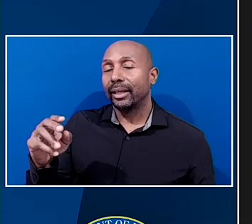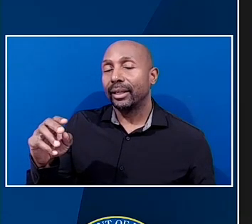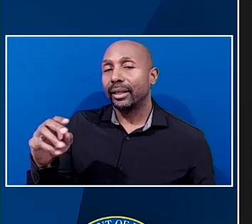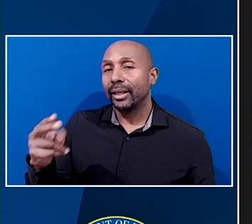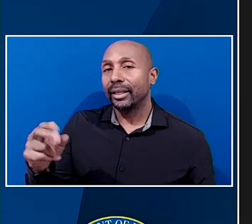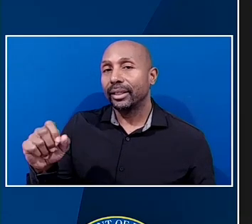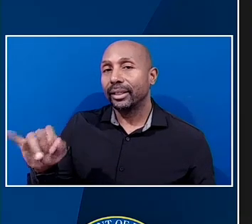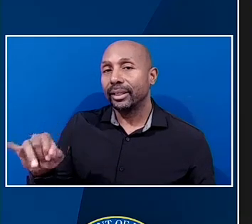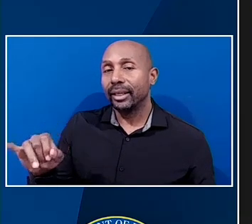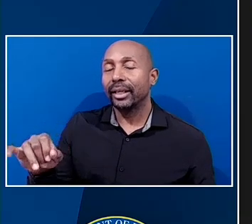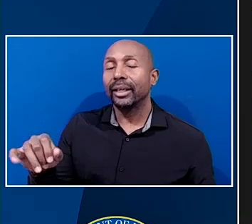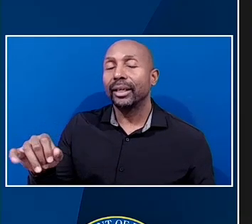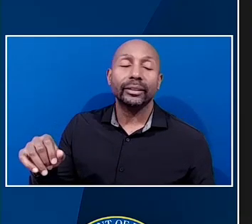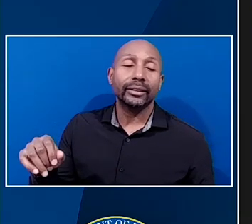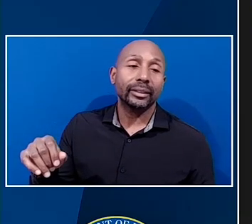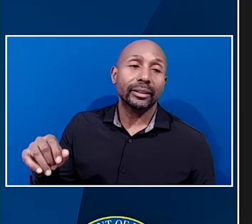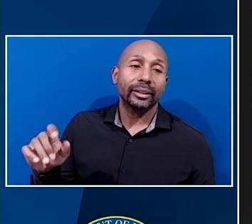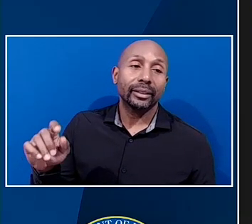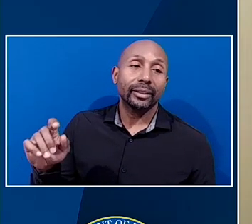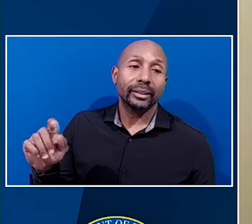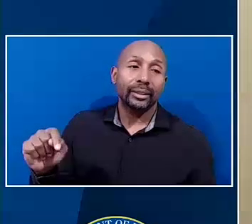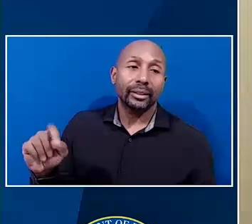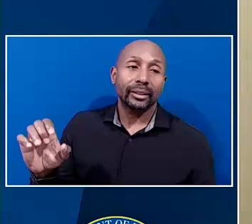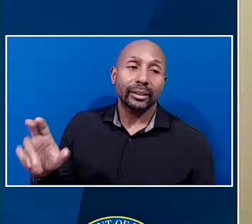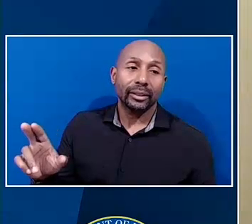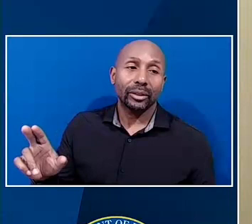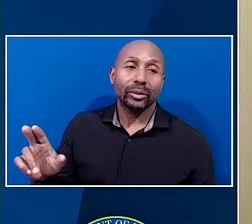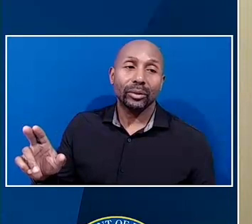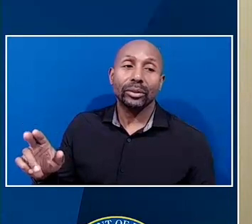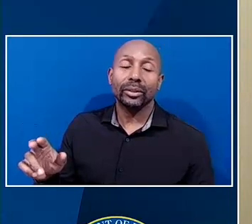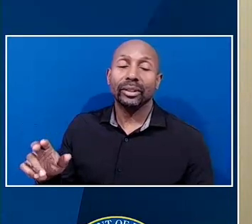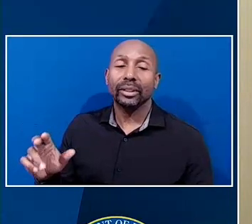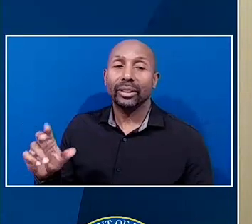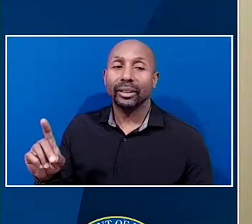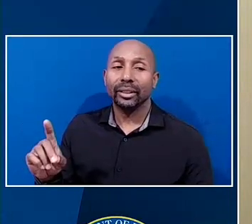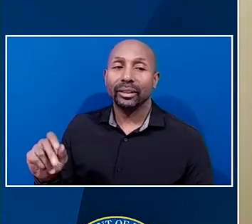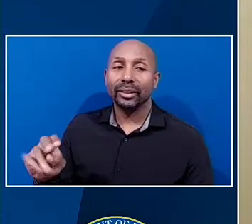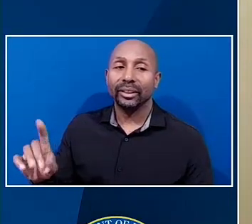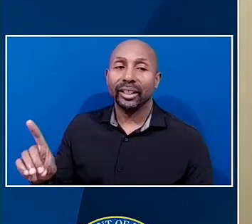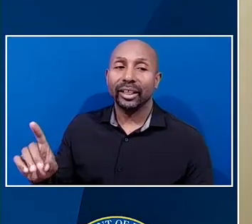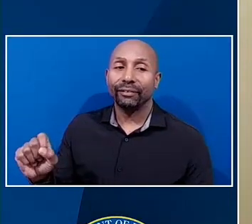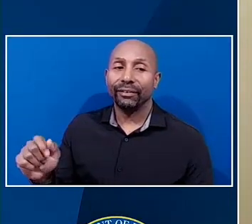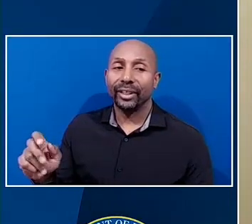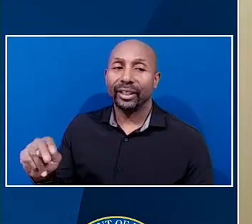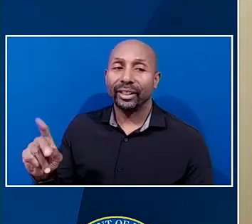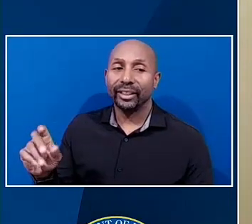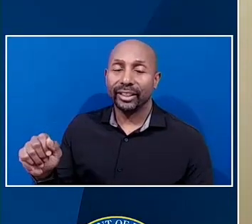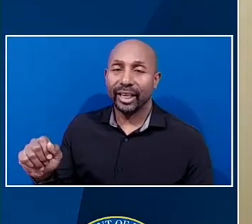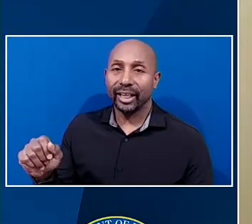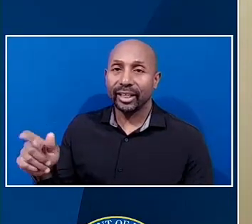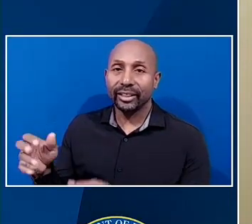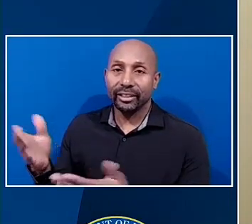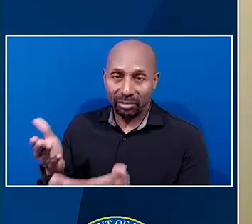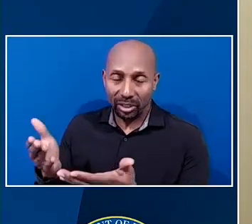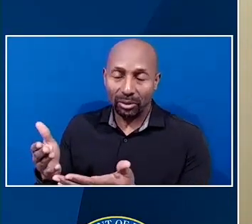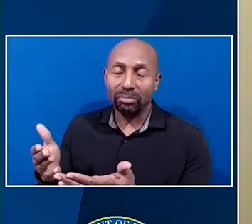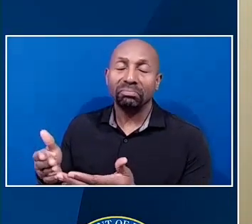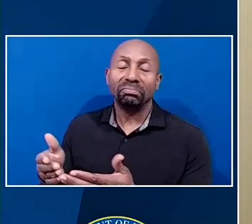Thanks. I just wanted to thank the Department for hearing the comments from the committee in January and reverting back to this language. That's all. Thanks.